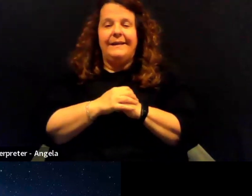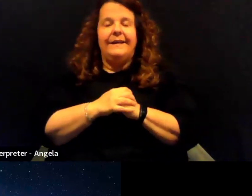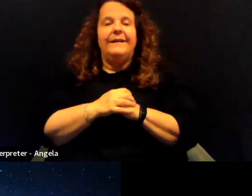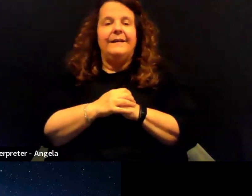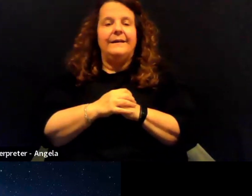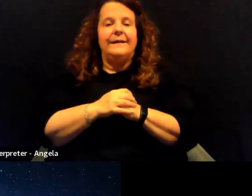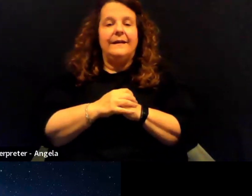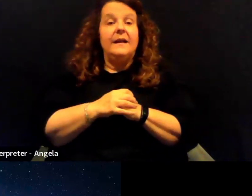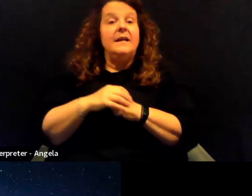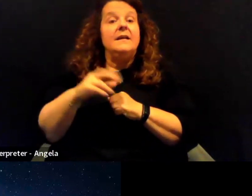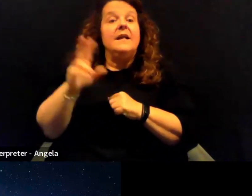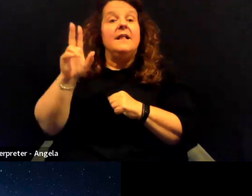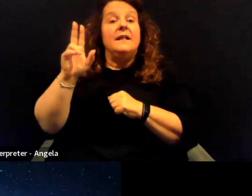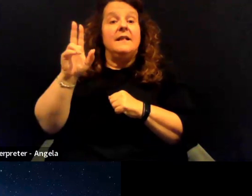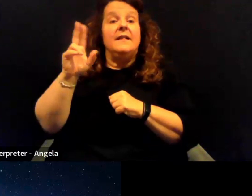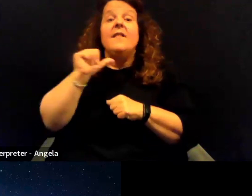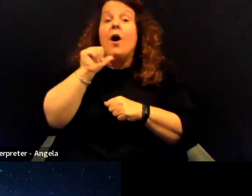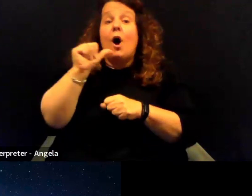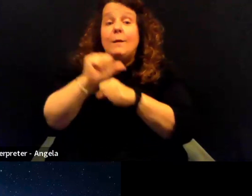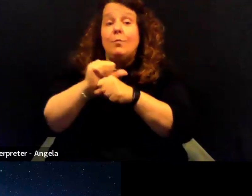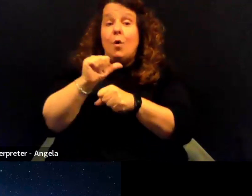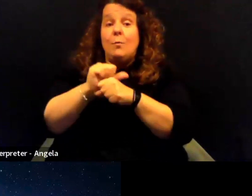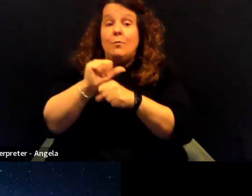unemployment rate for blind people in this country.